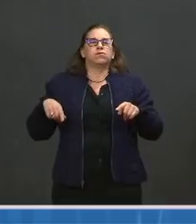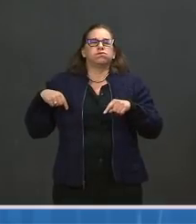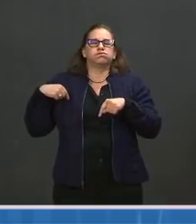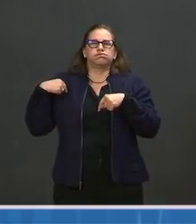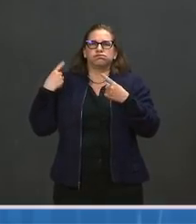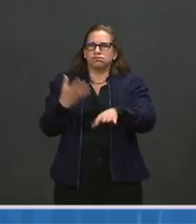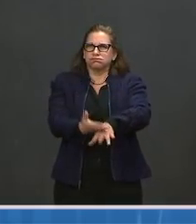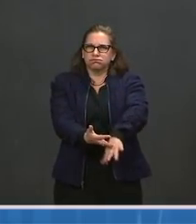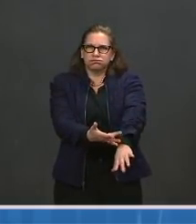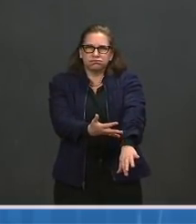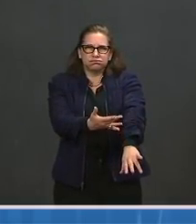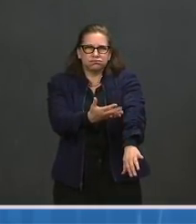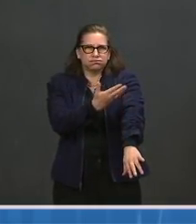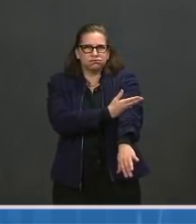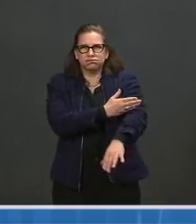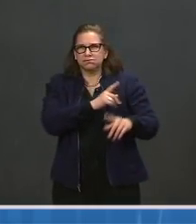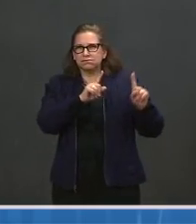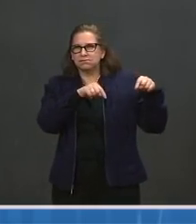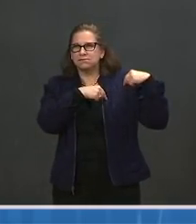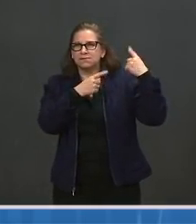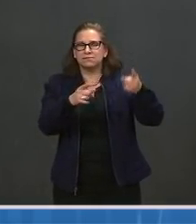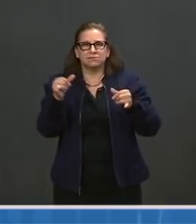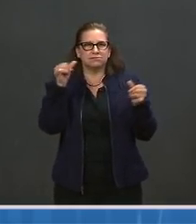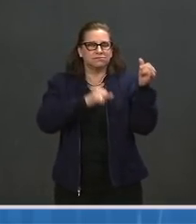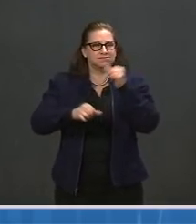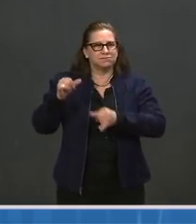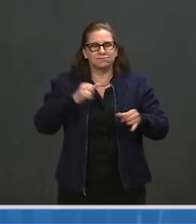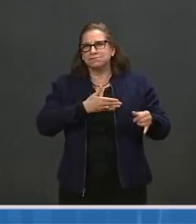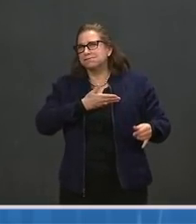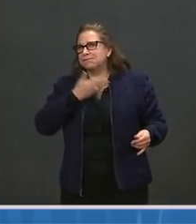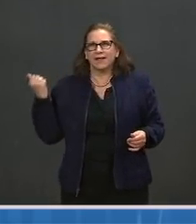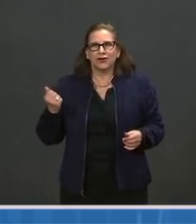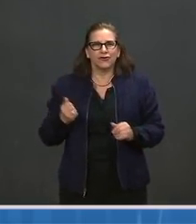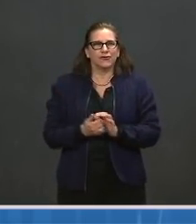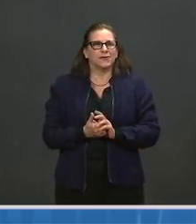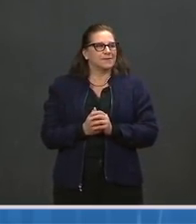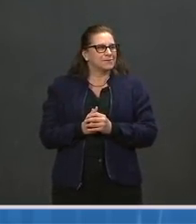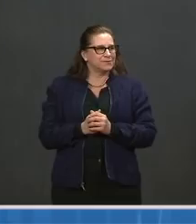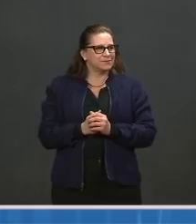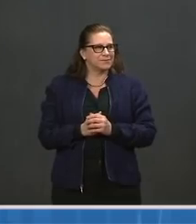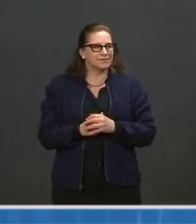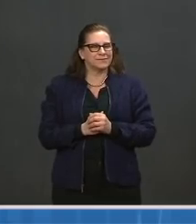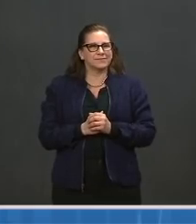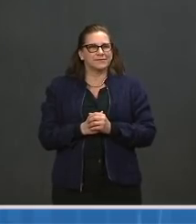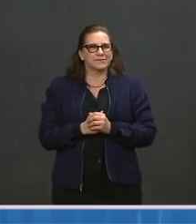Dr. Walensky: Thank you, Andy. I'm delighted to be back with you all today. Let's start with an overview on the state of the pandemic.